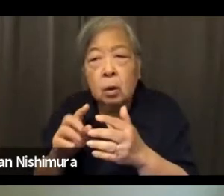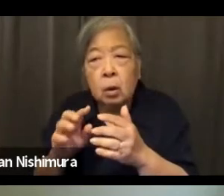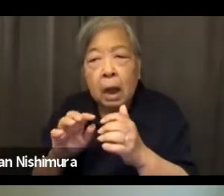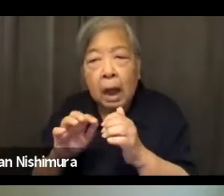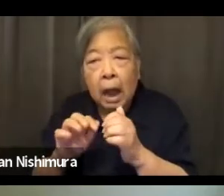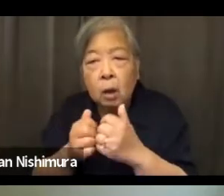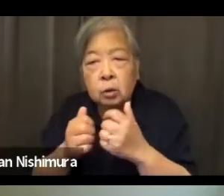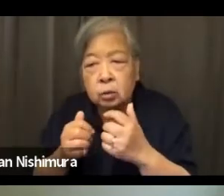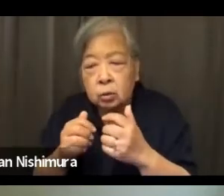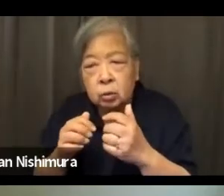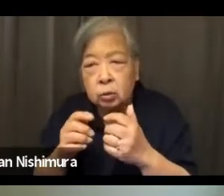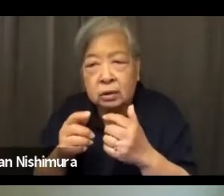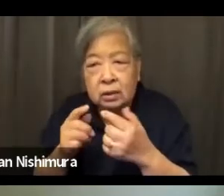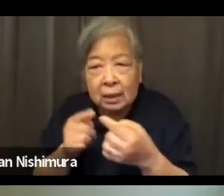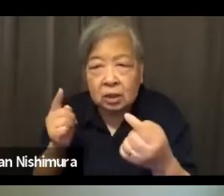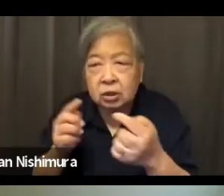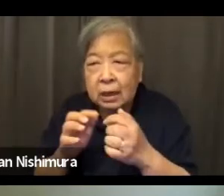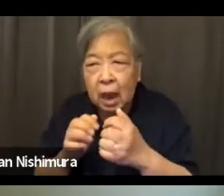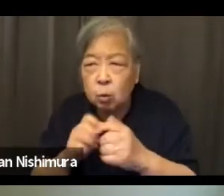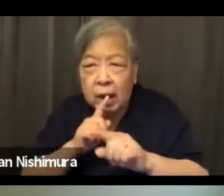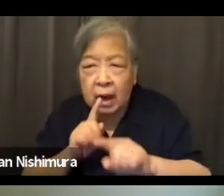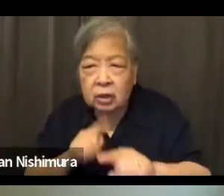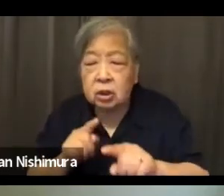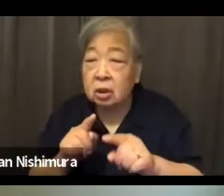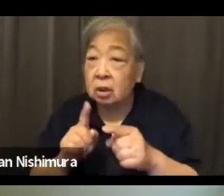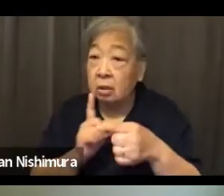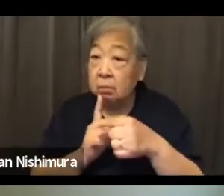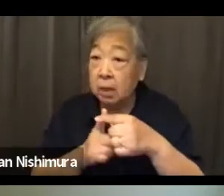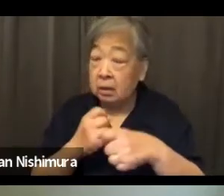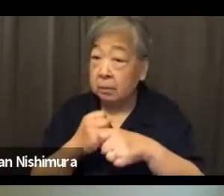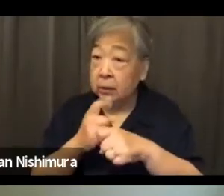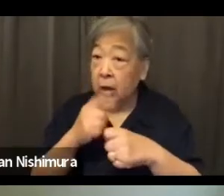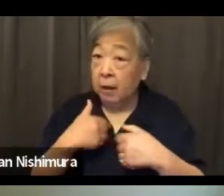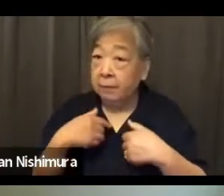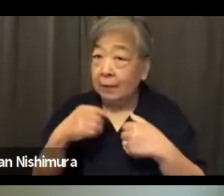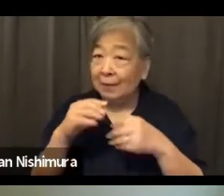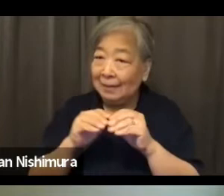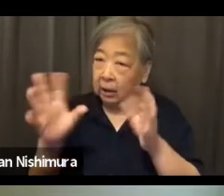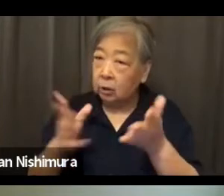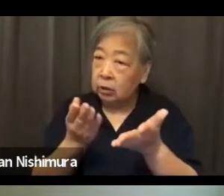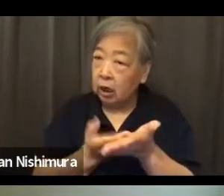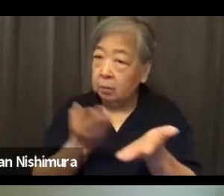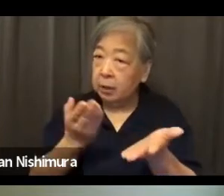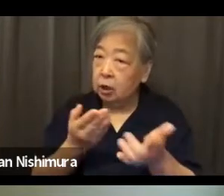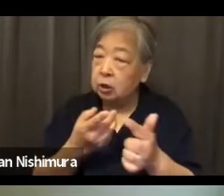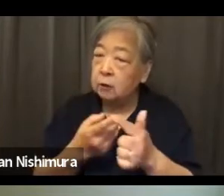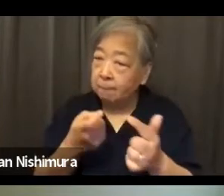And also make sure that you have clear documentation from their medical provider, and make sure